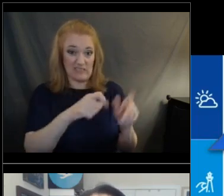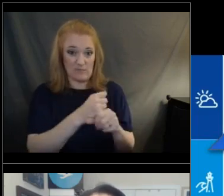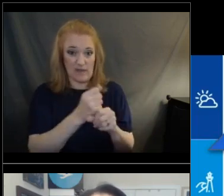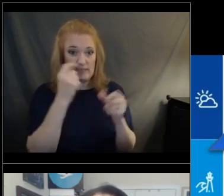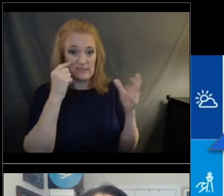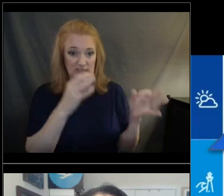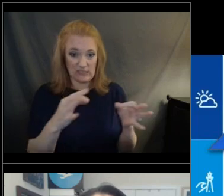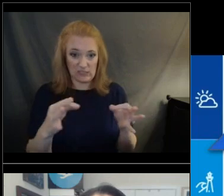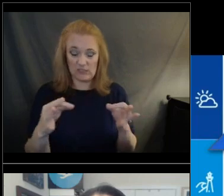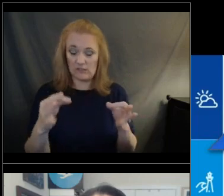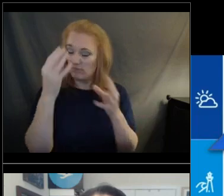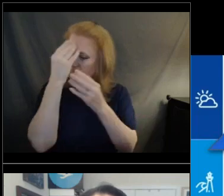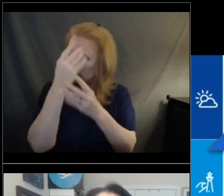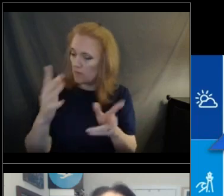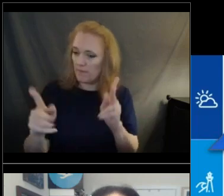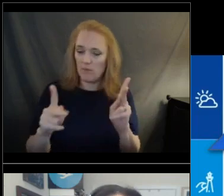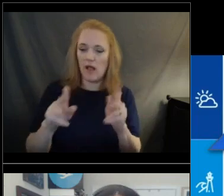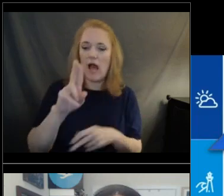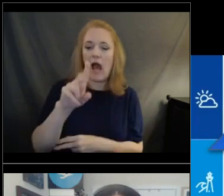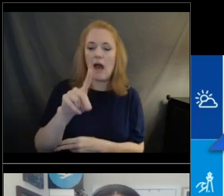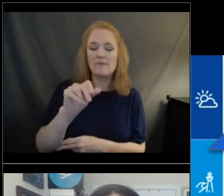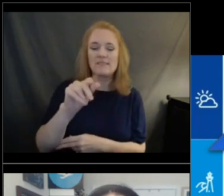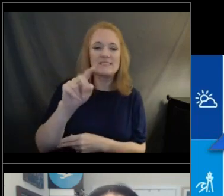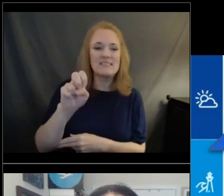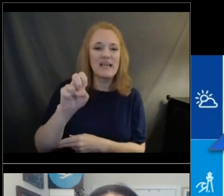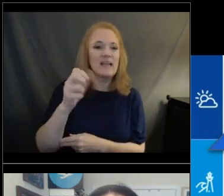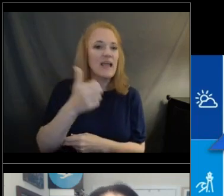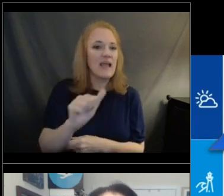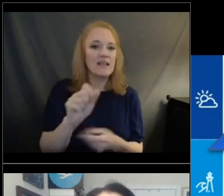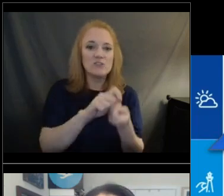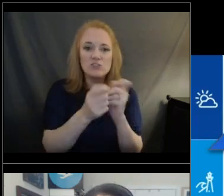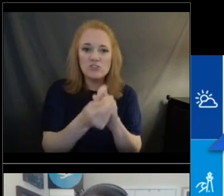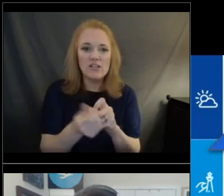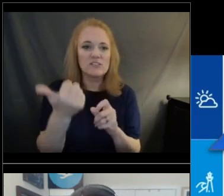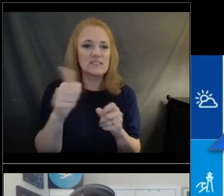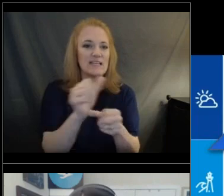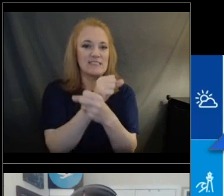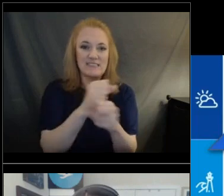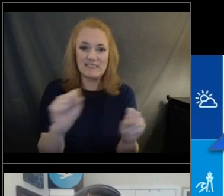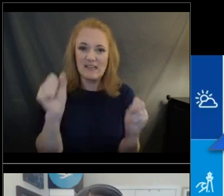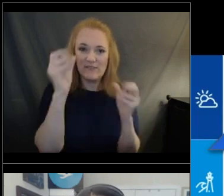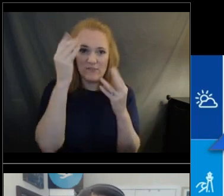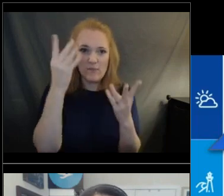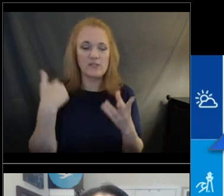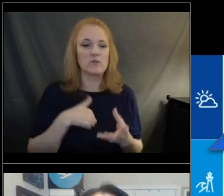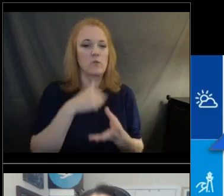of any updates to the forecast, general heat safety information, and temperature records.